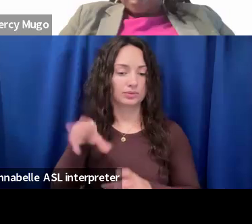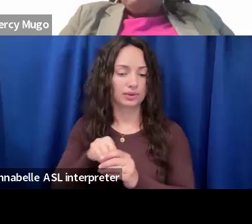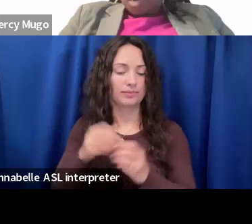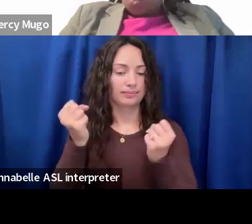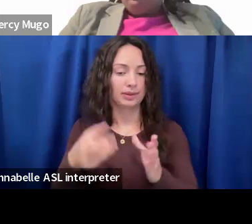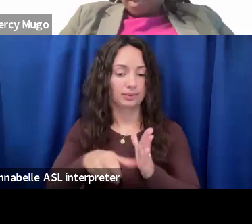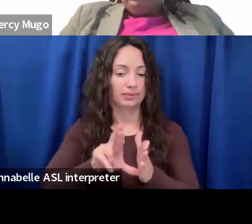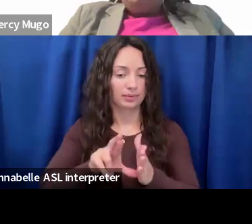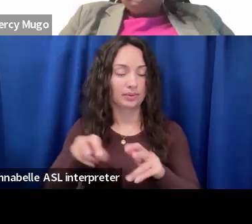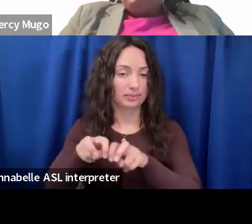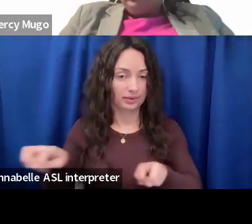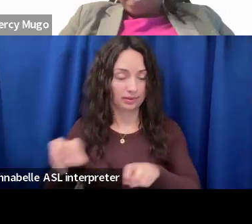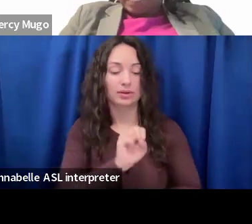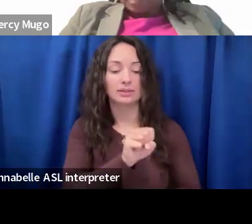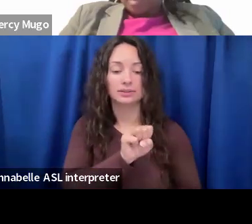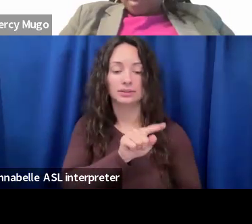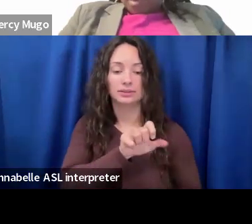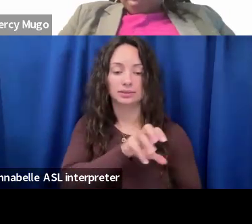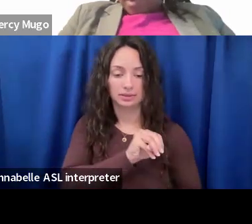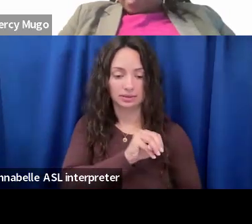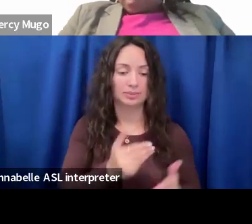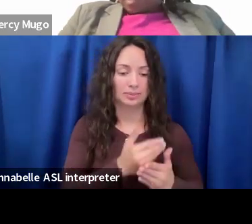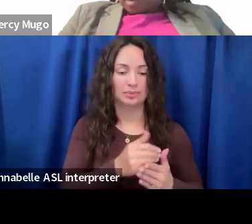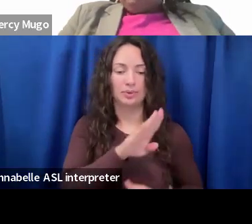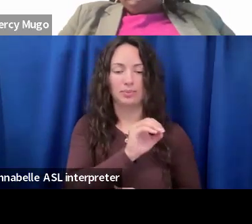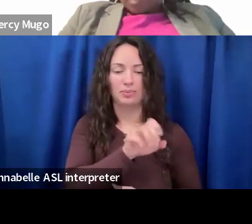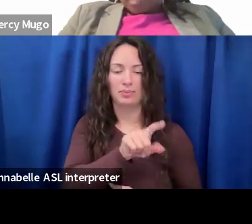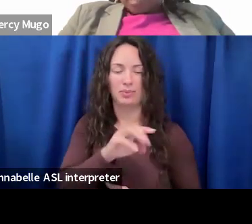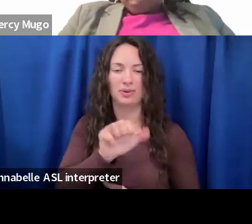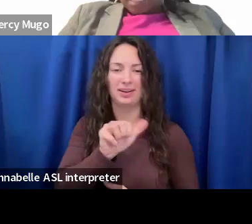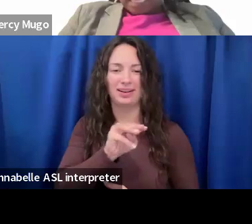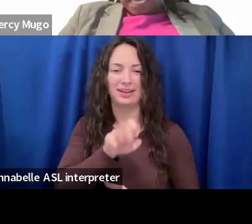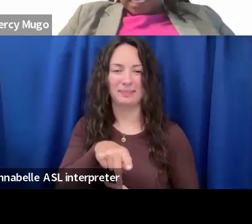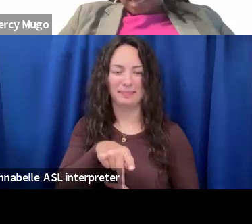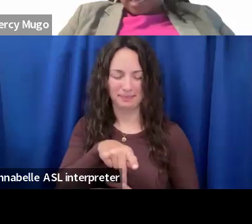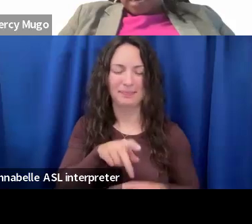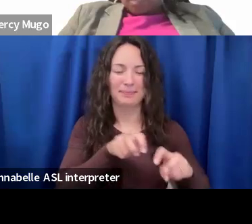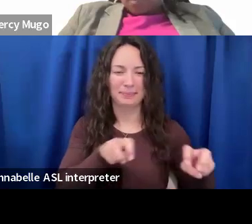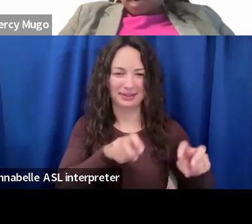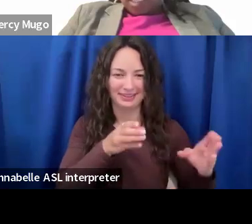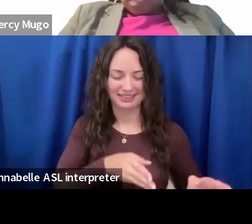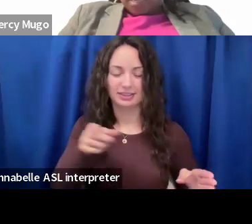S-STEM new boot camp panelist. He currently serves as assistant Dean and directs faculty